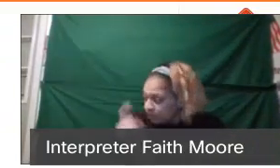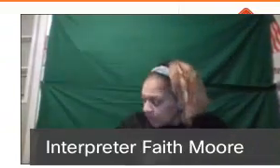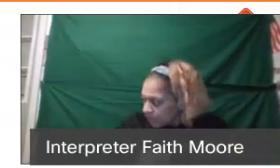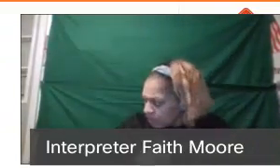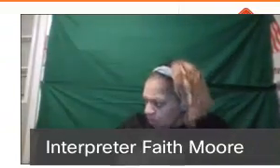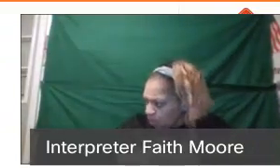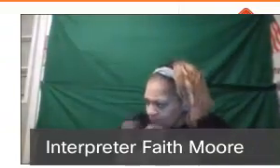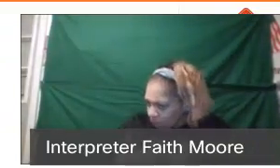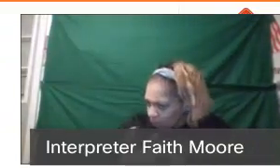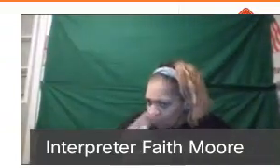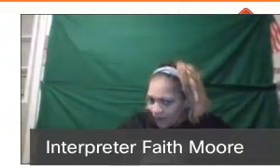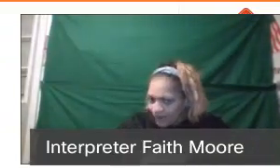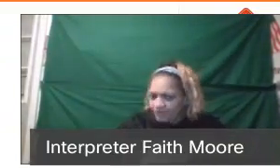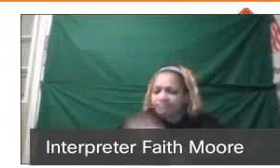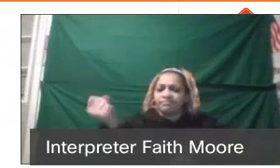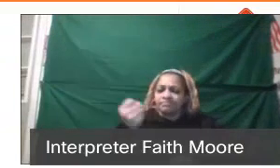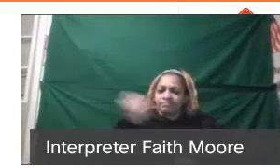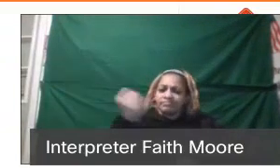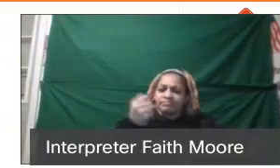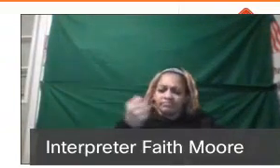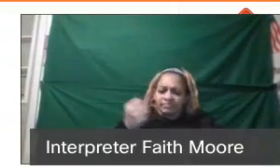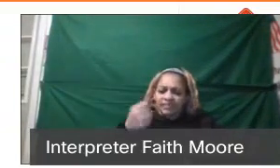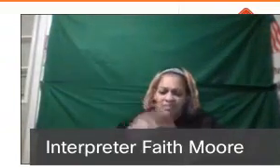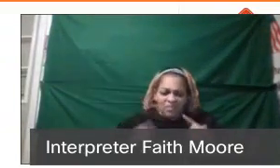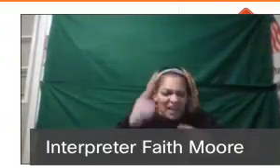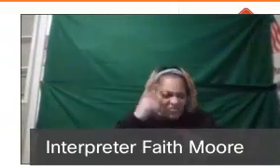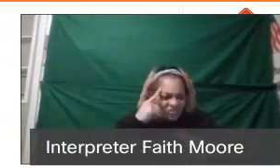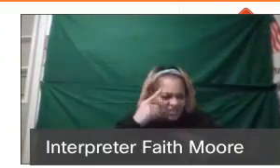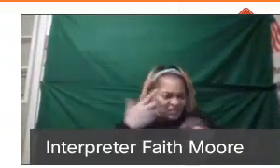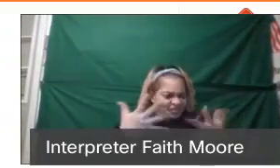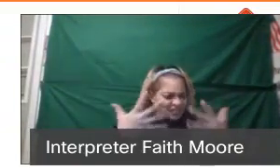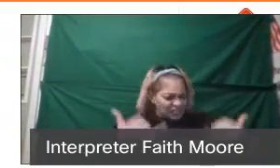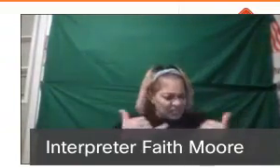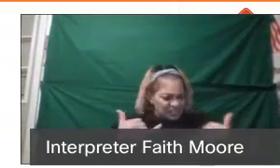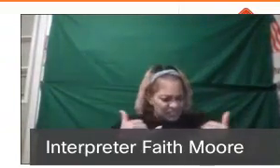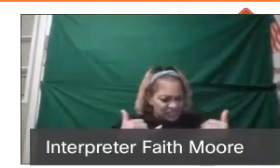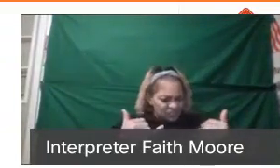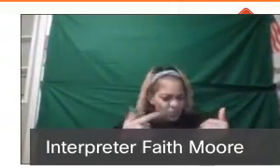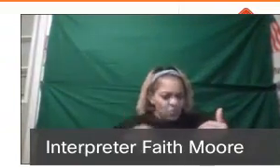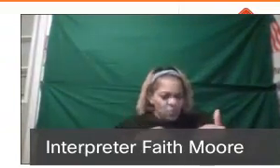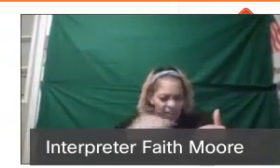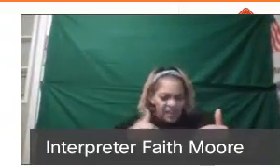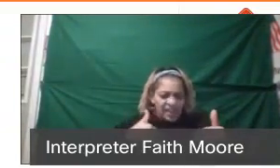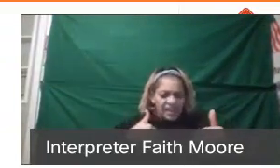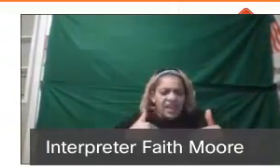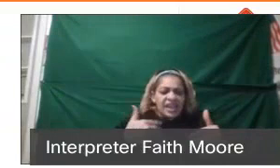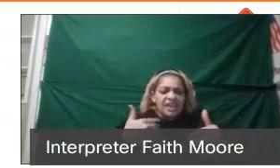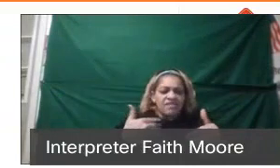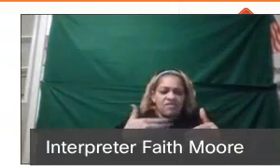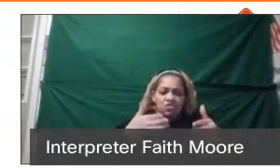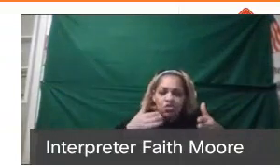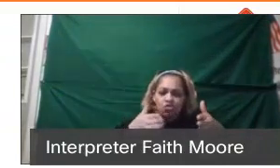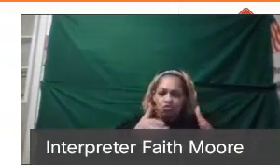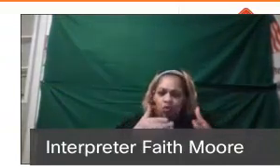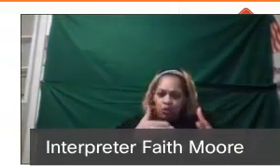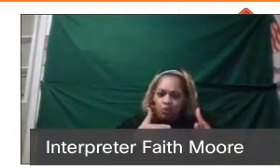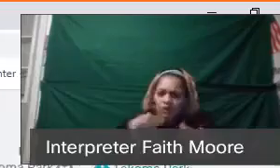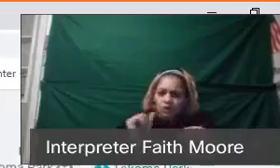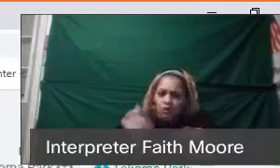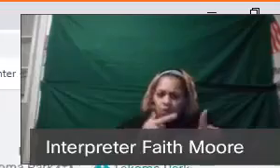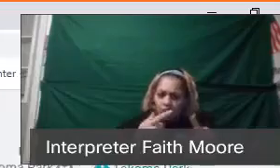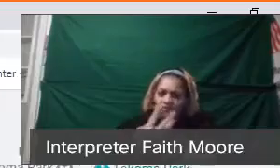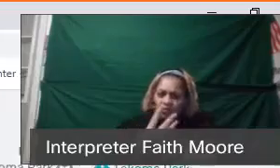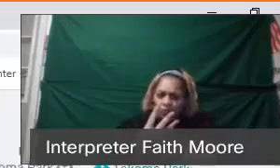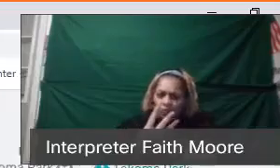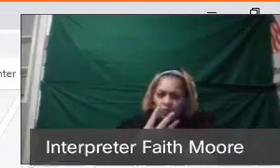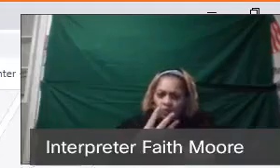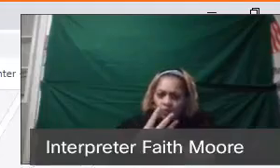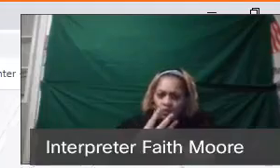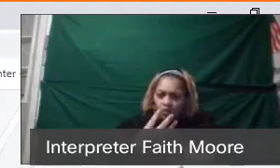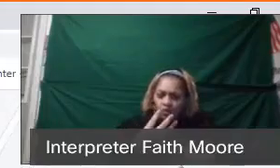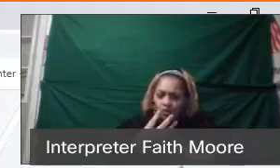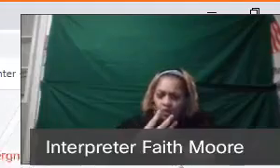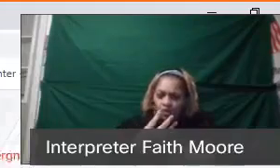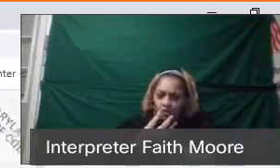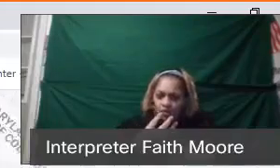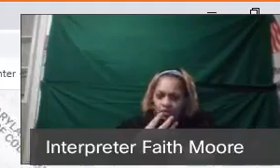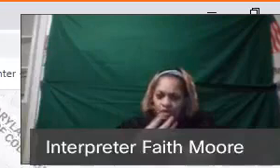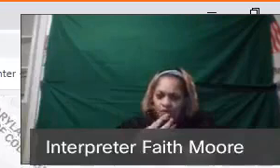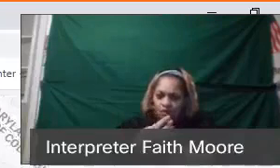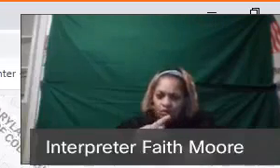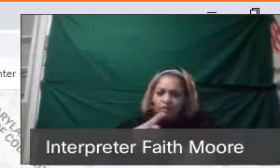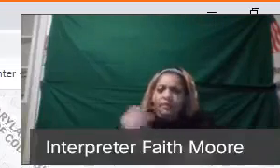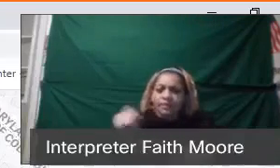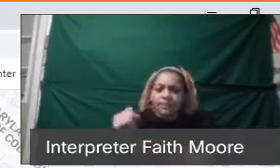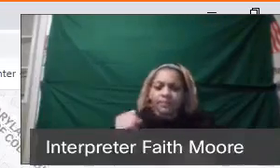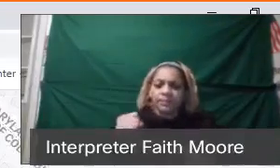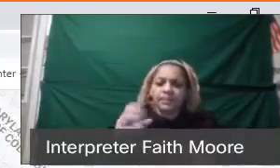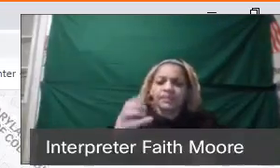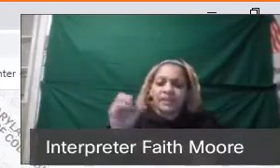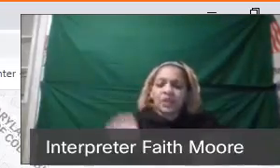Uh, yes, but I think that's the existing conditions already is that there's crosswalks at all 4 legs in the interception. They could use zebra. Okay. Yeah. There'll be There'll be high visibility.